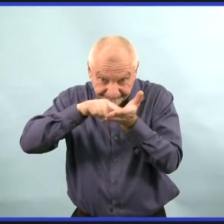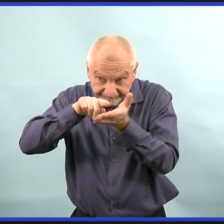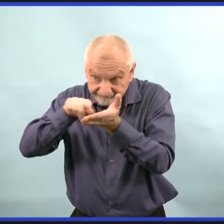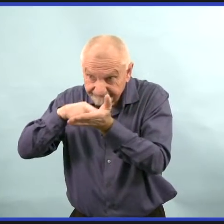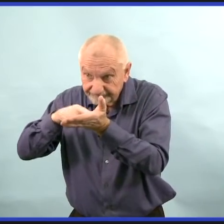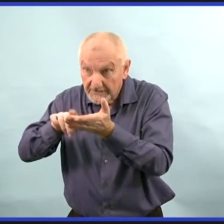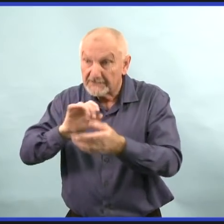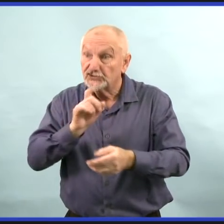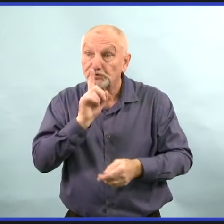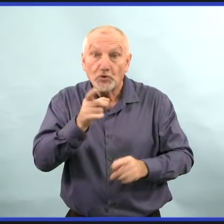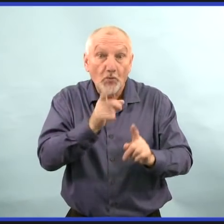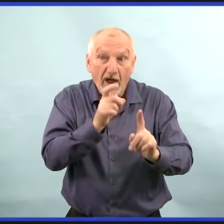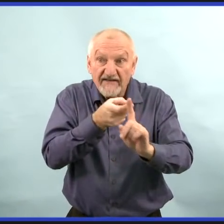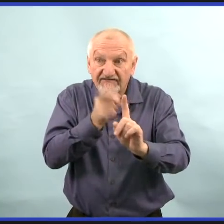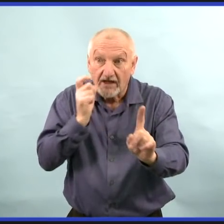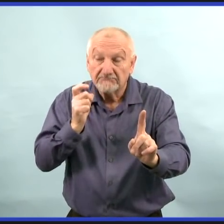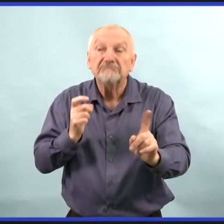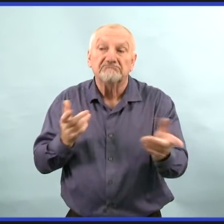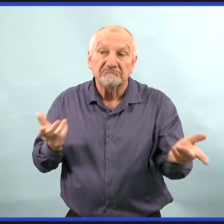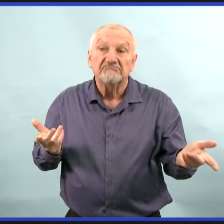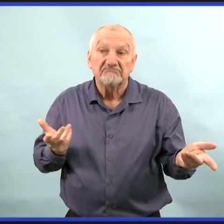is still um uh quite good right now